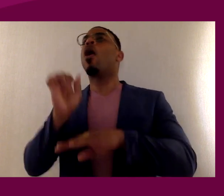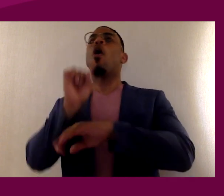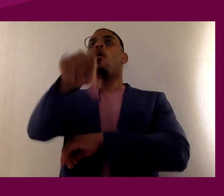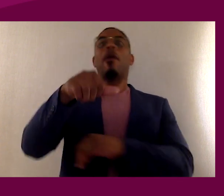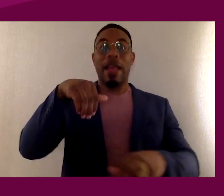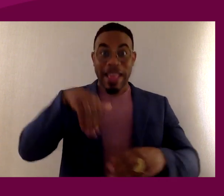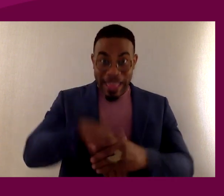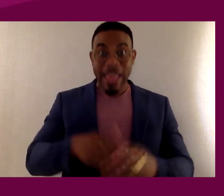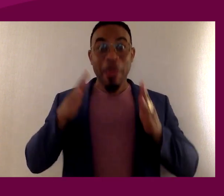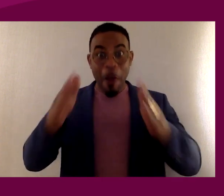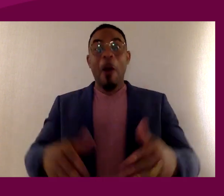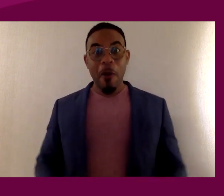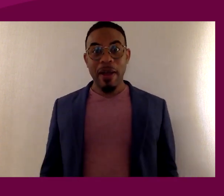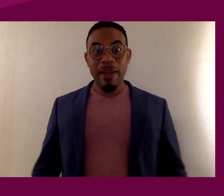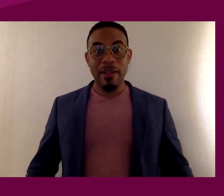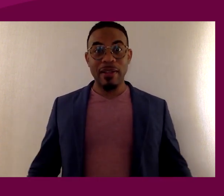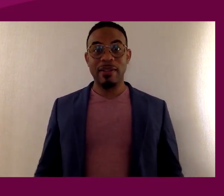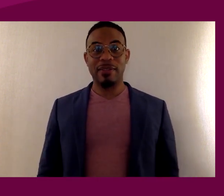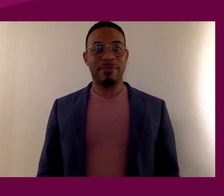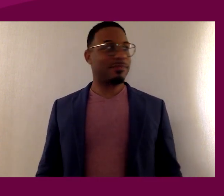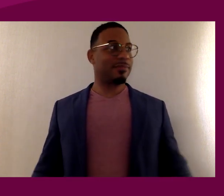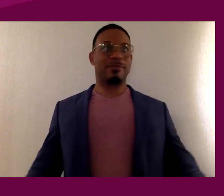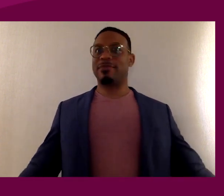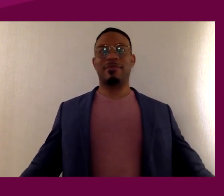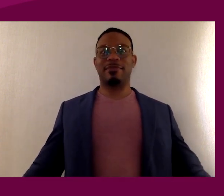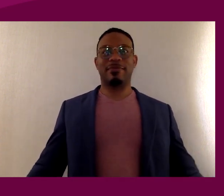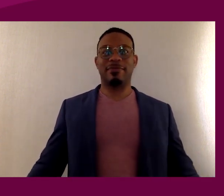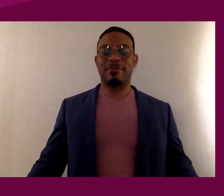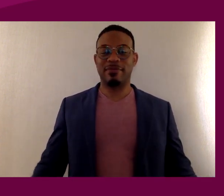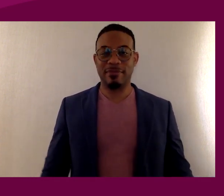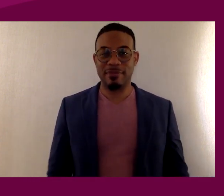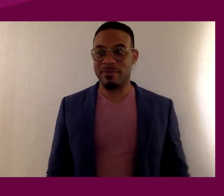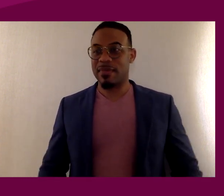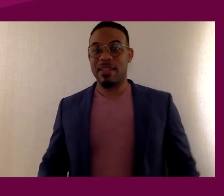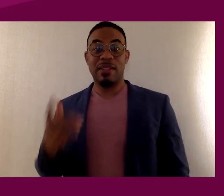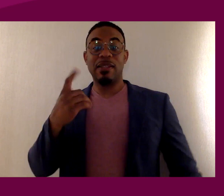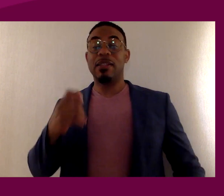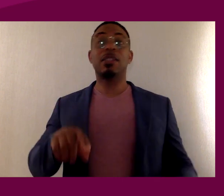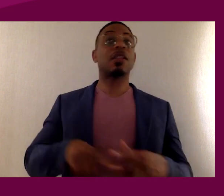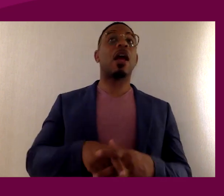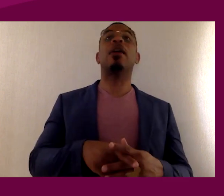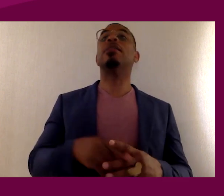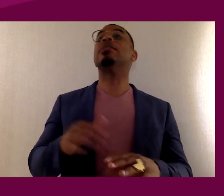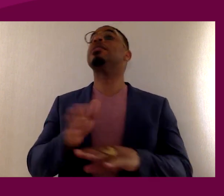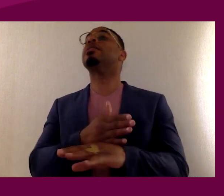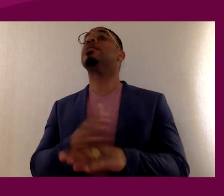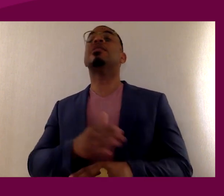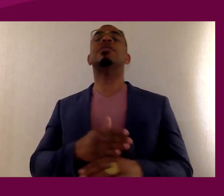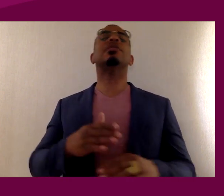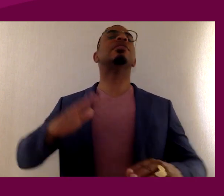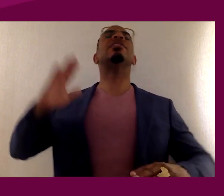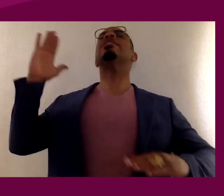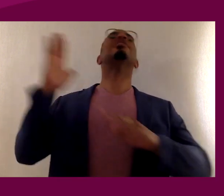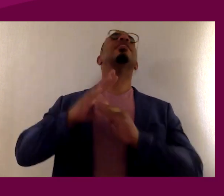singing we shall overcome. As she's walking down the hallways of the White House. She just starts